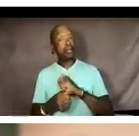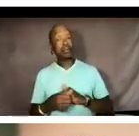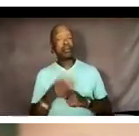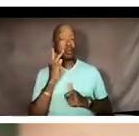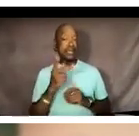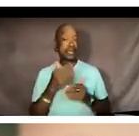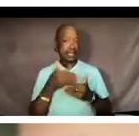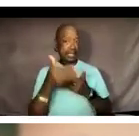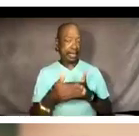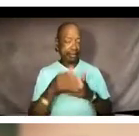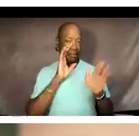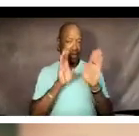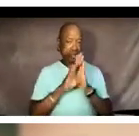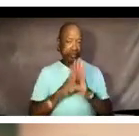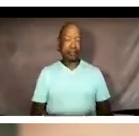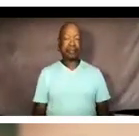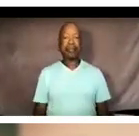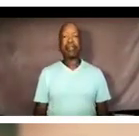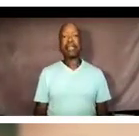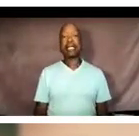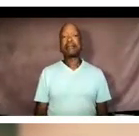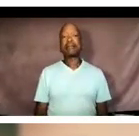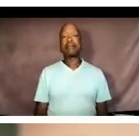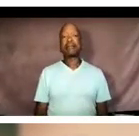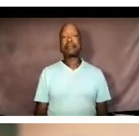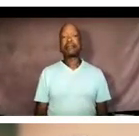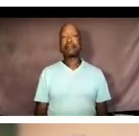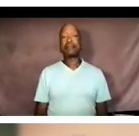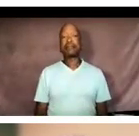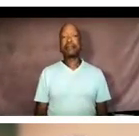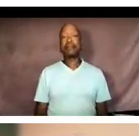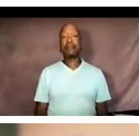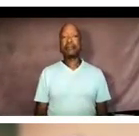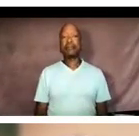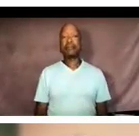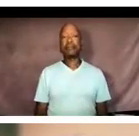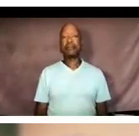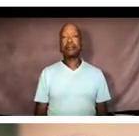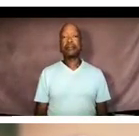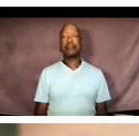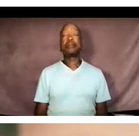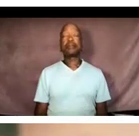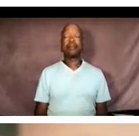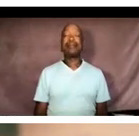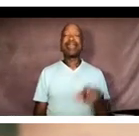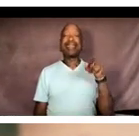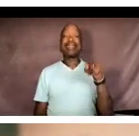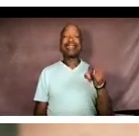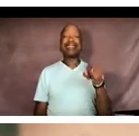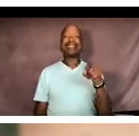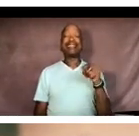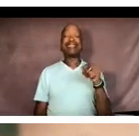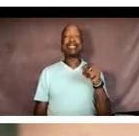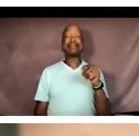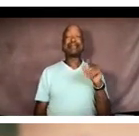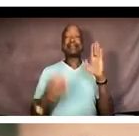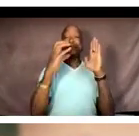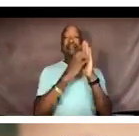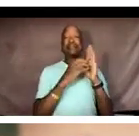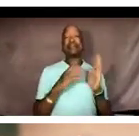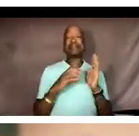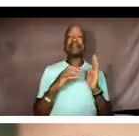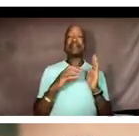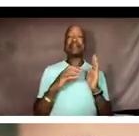please um this is a screencap of a tweet from Lucky Tran um that says it's official mask ban